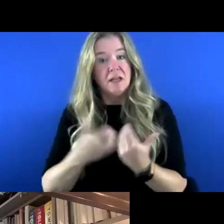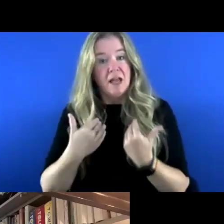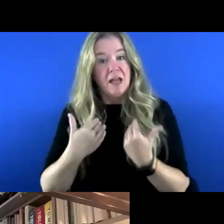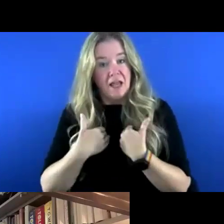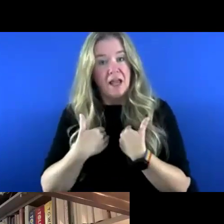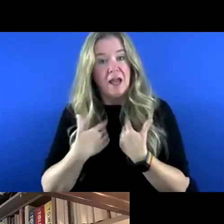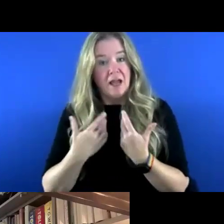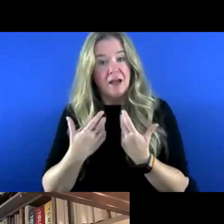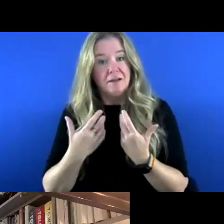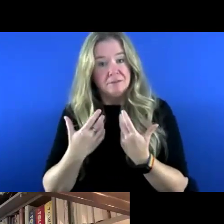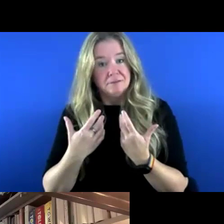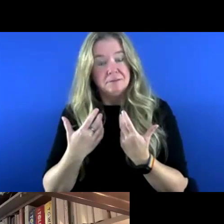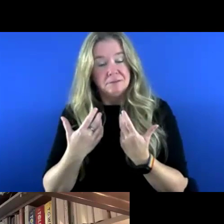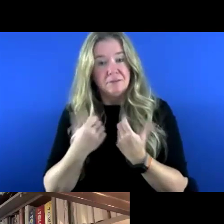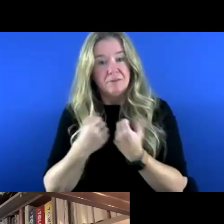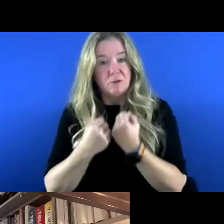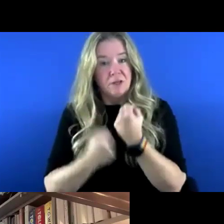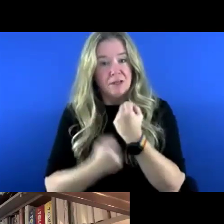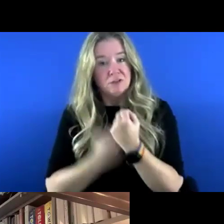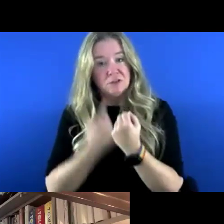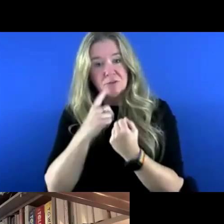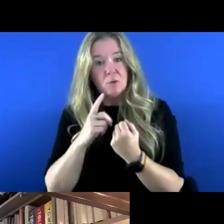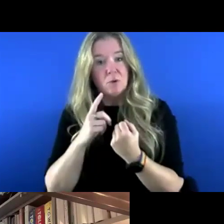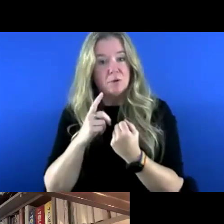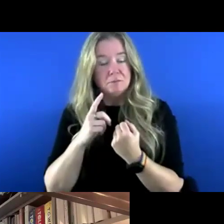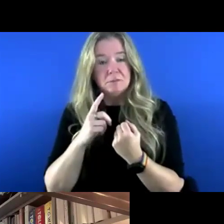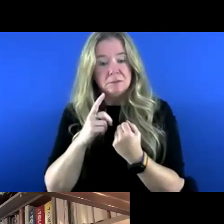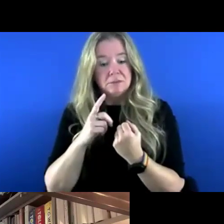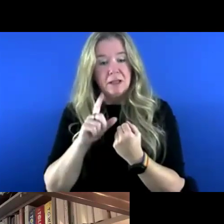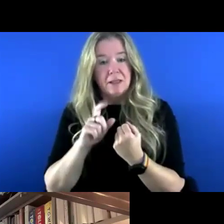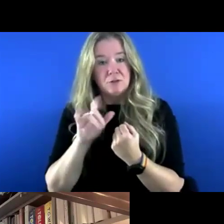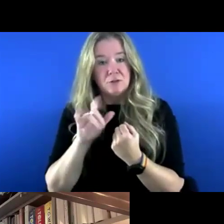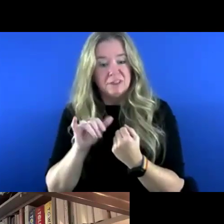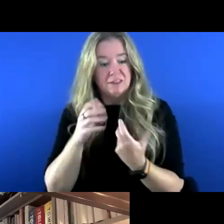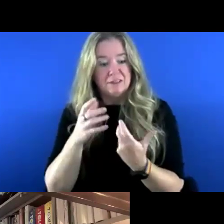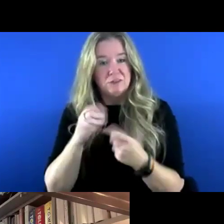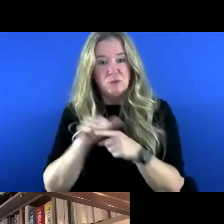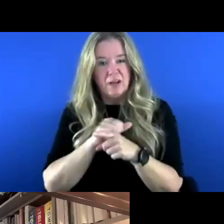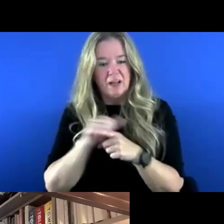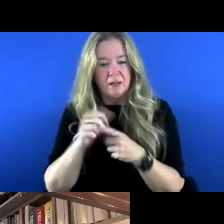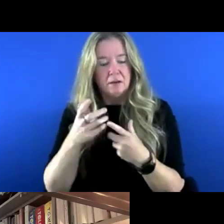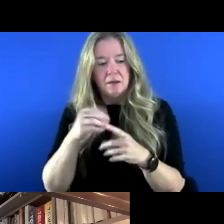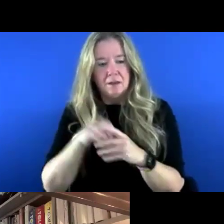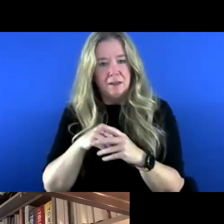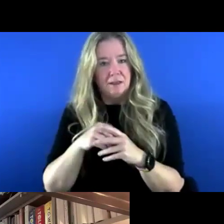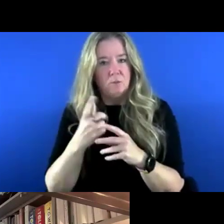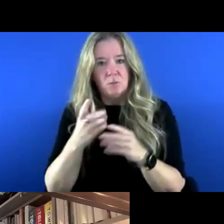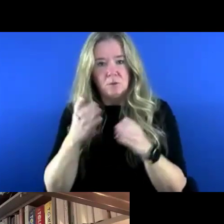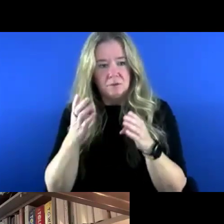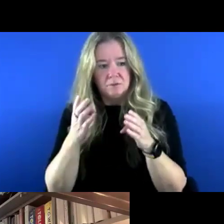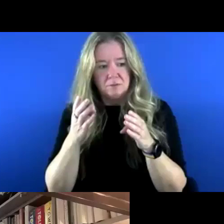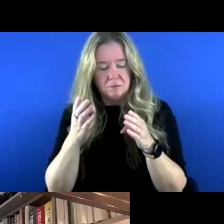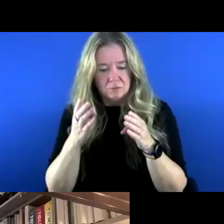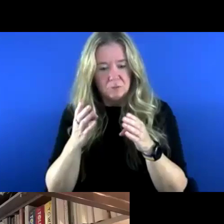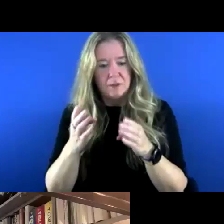in Foundations for Literacy, and one way that I have tried